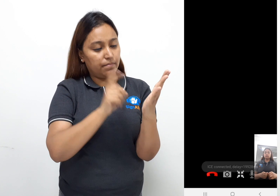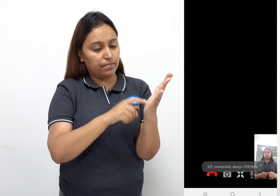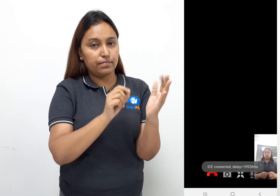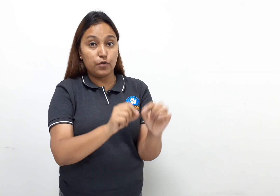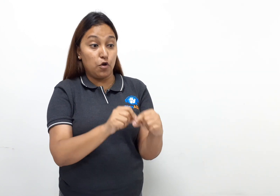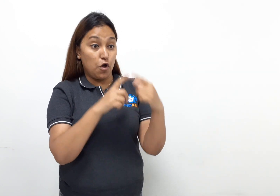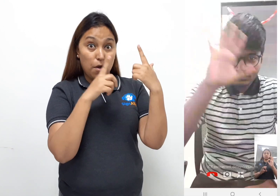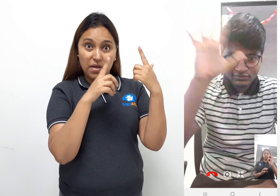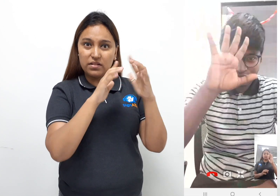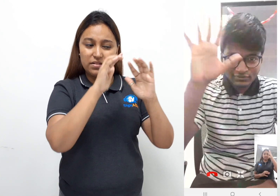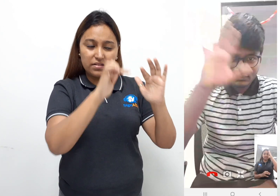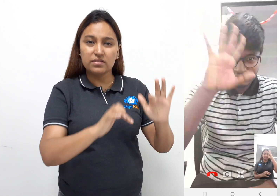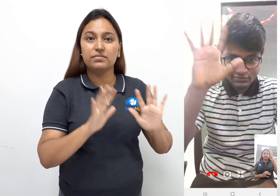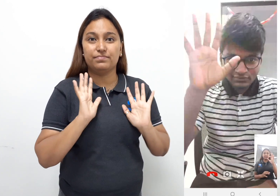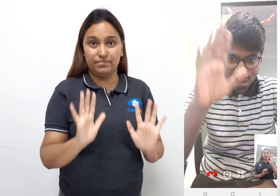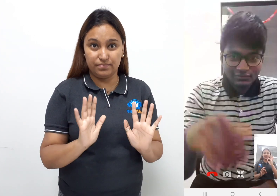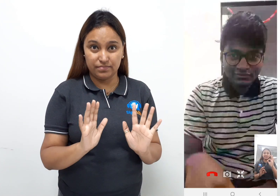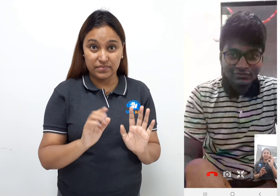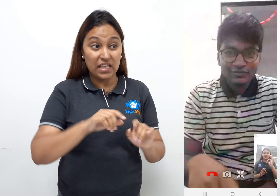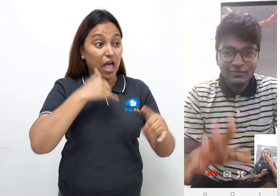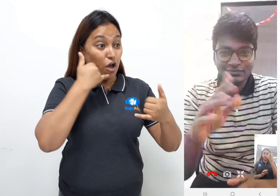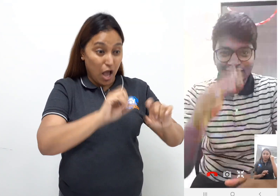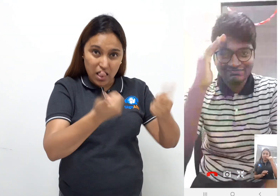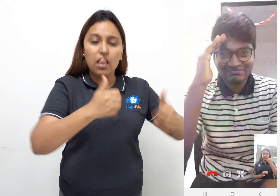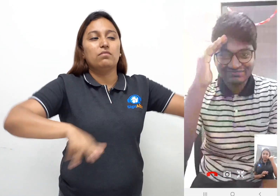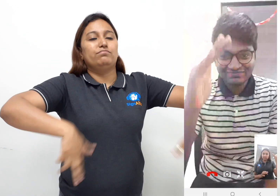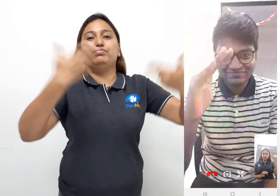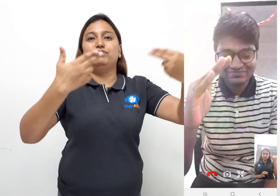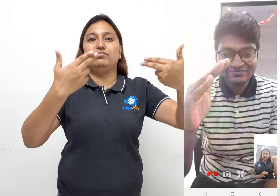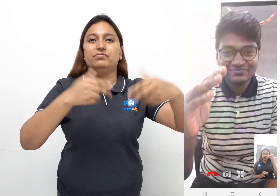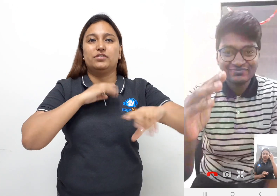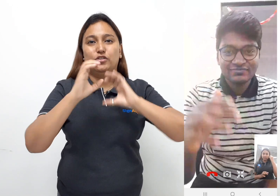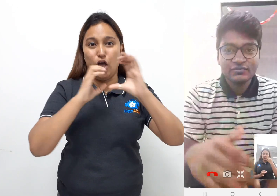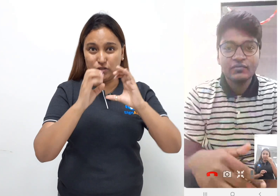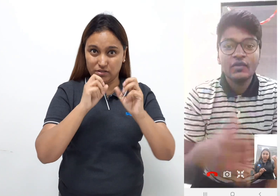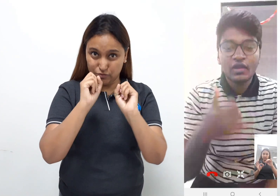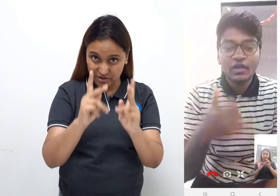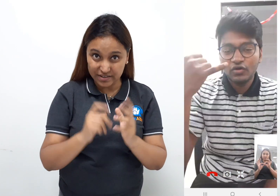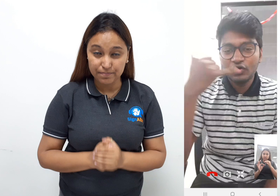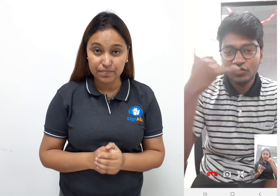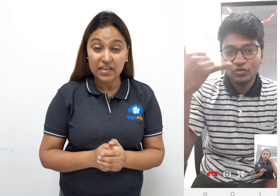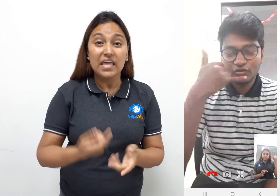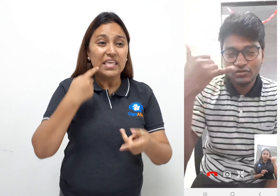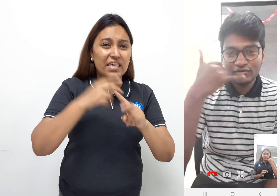so please press it only one time and it will connect. Once it is connected, you can communicate with the interpreter.